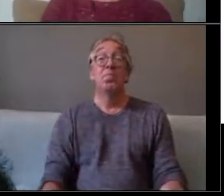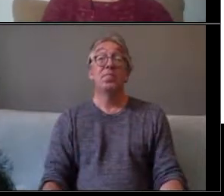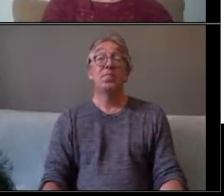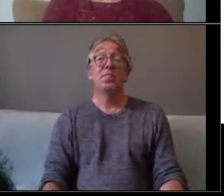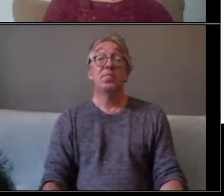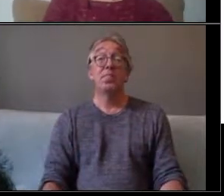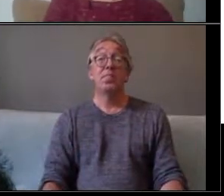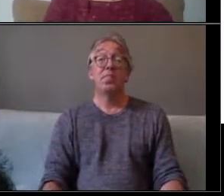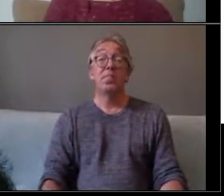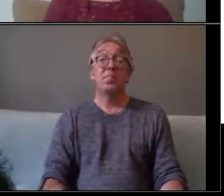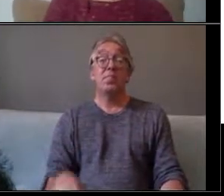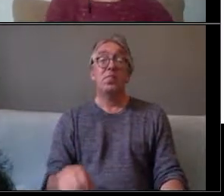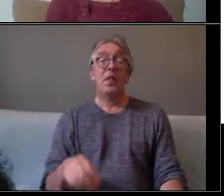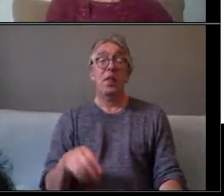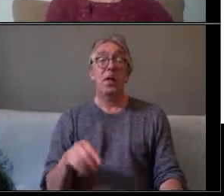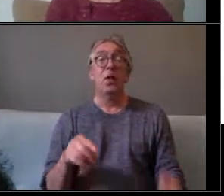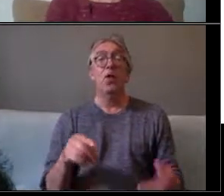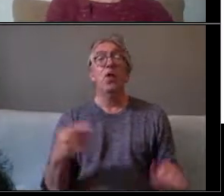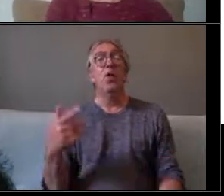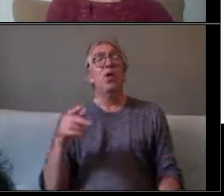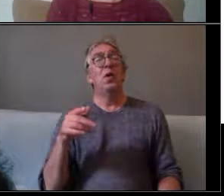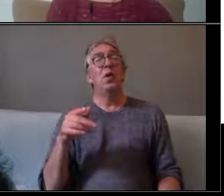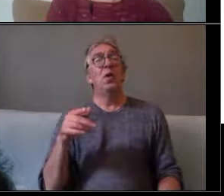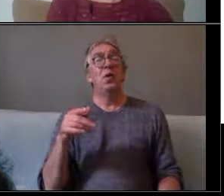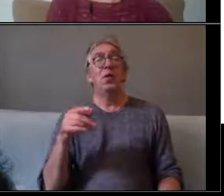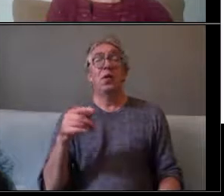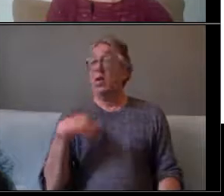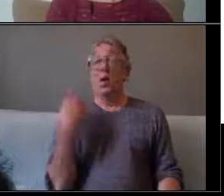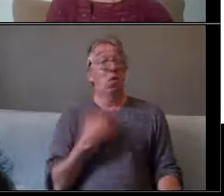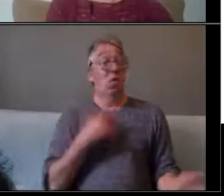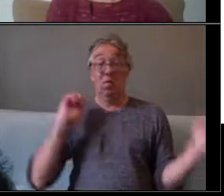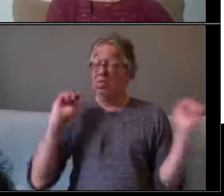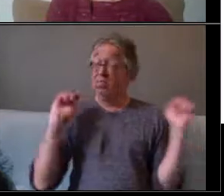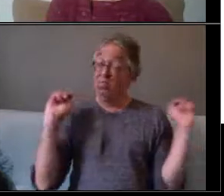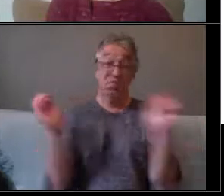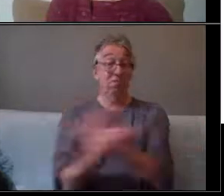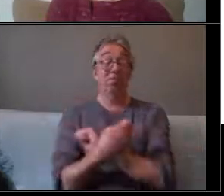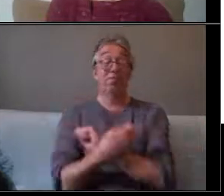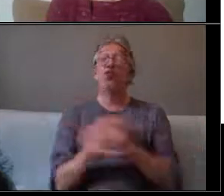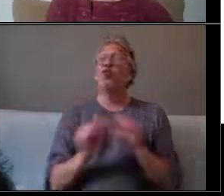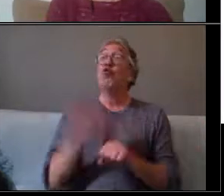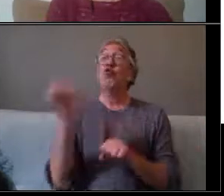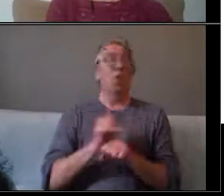We did it all with online seminars instead of physical meetings.